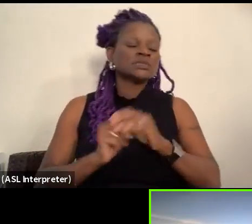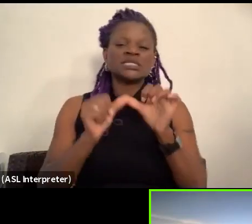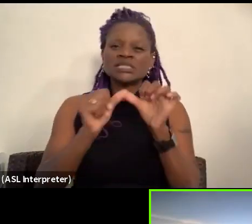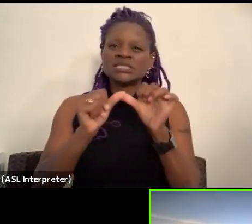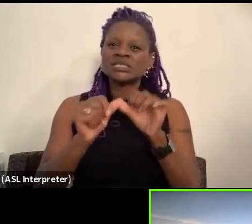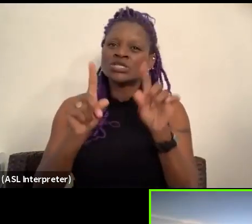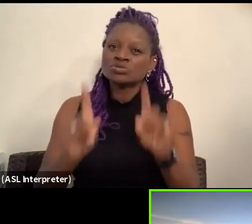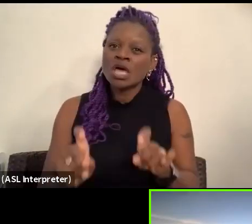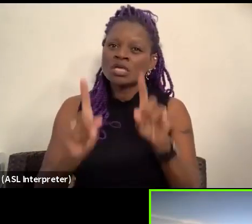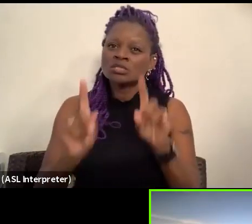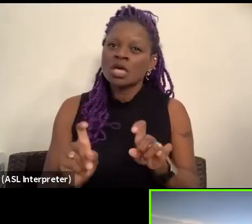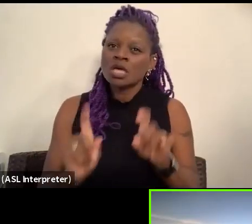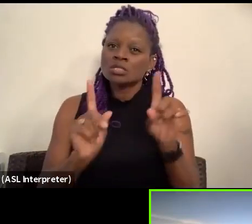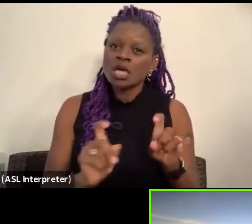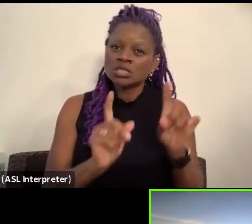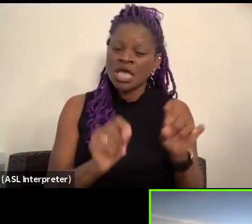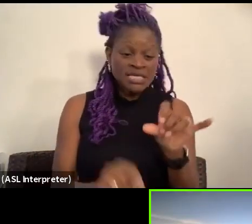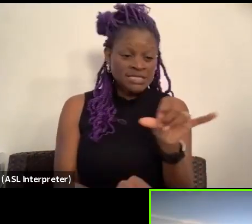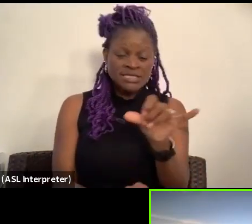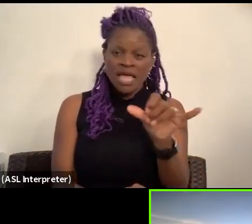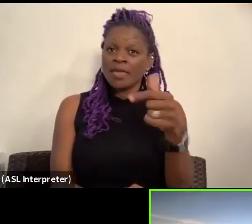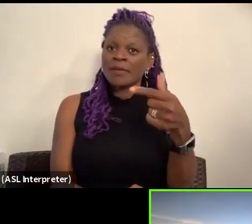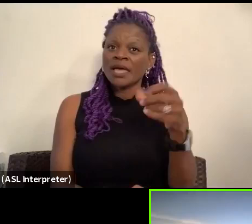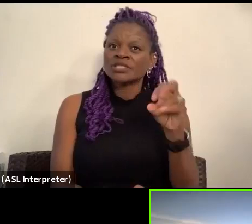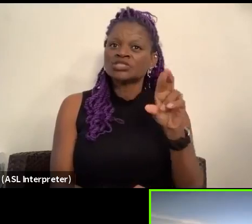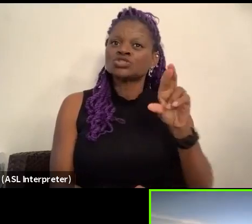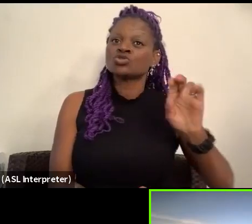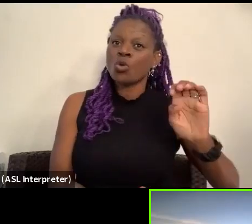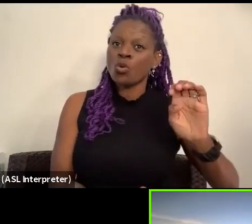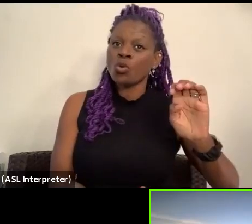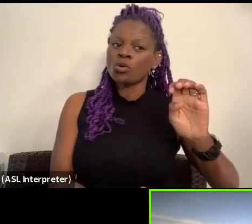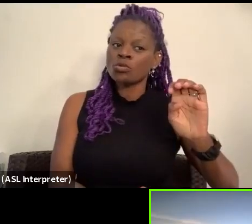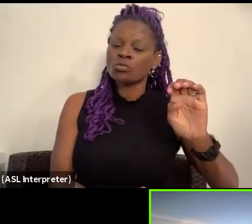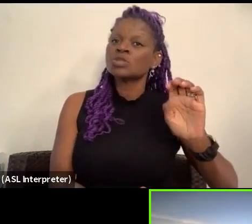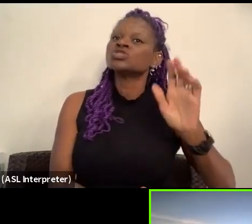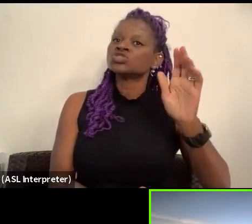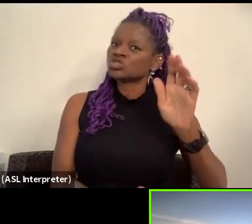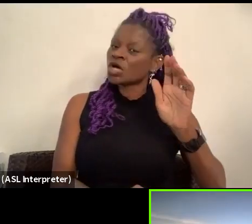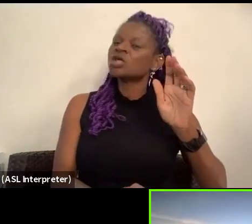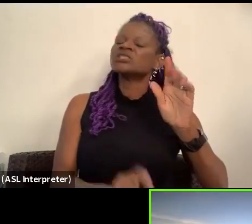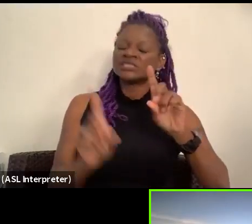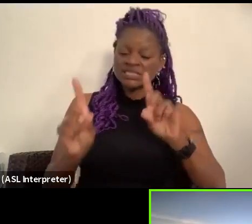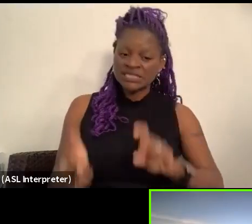Supervisor Gorgeous said, so that we can see where the virus is spreading in our community and avoid outbreaks.